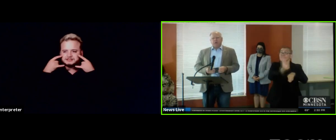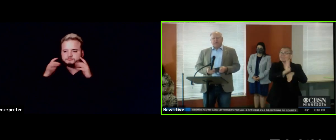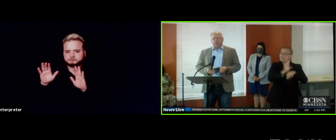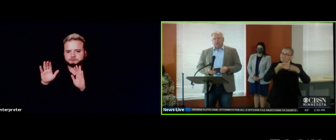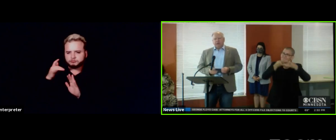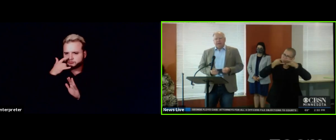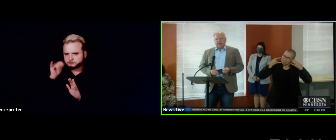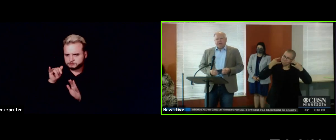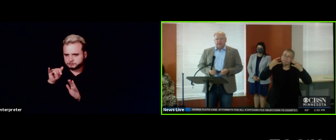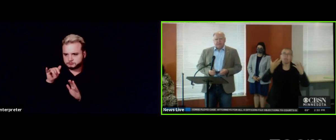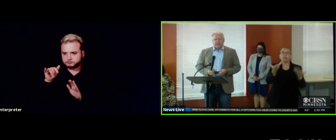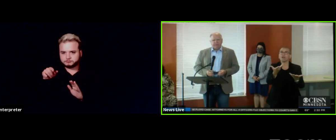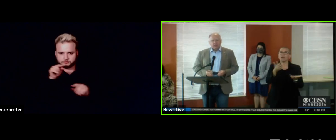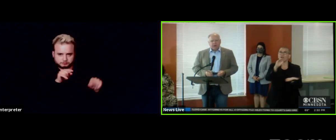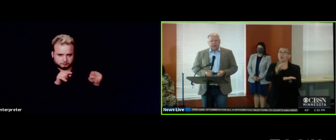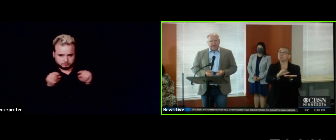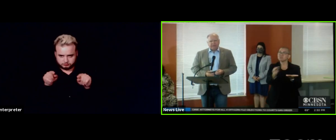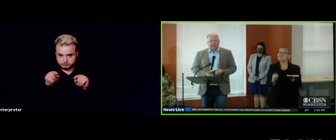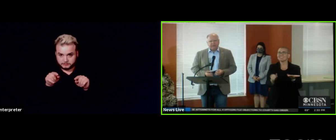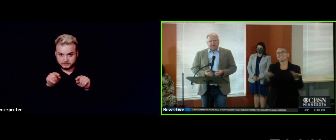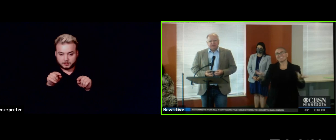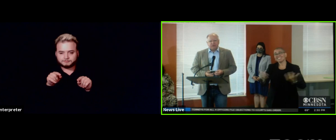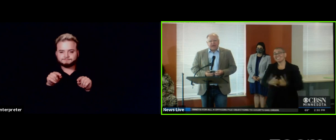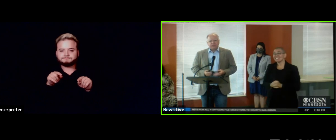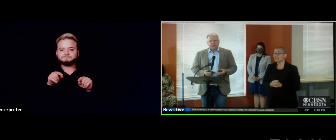that were looked at, meaning the number of people wearing masks and so that's one of